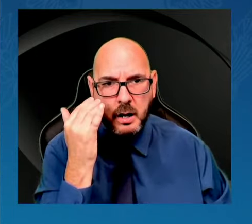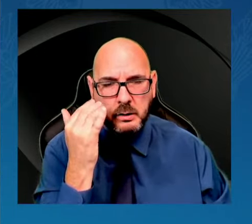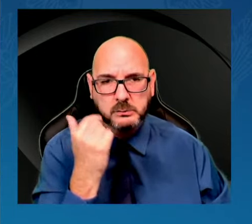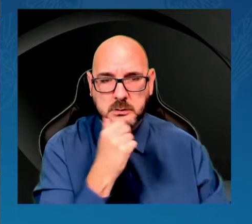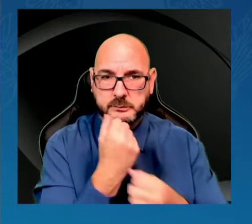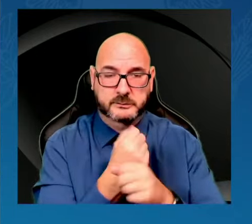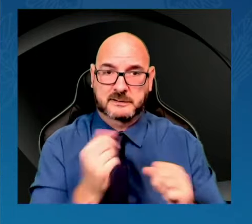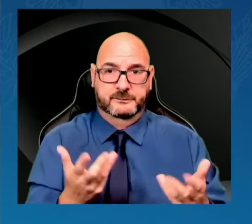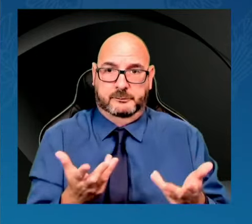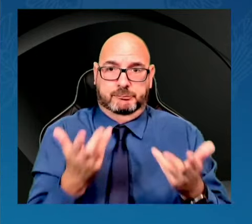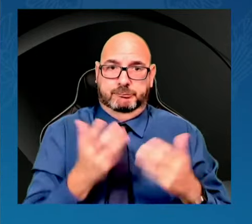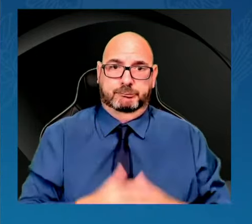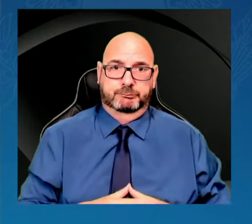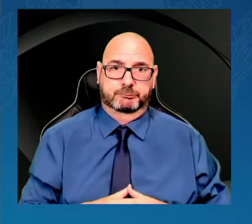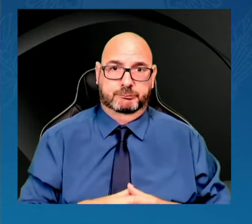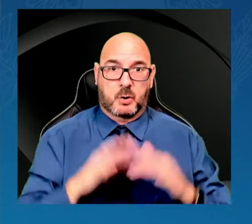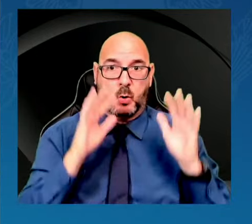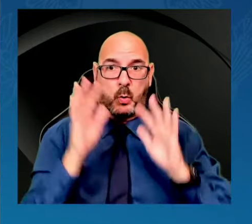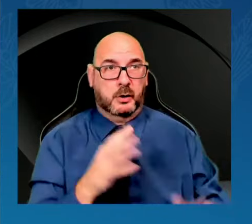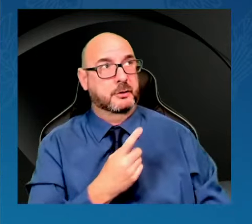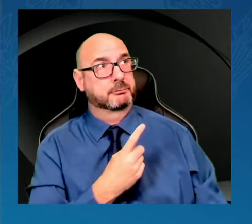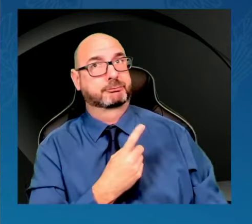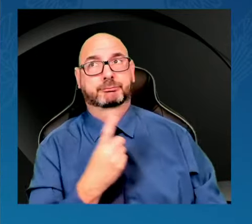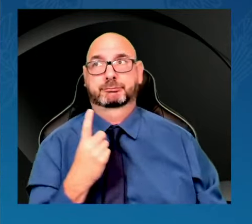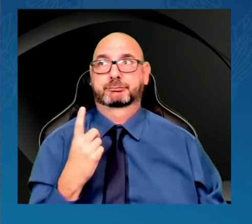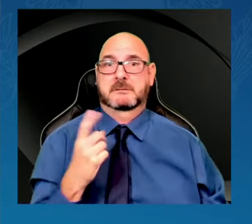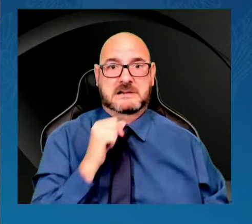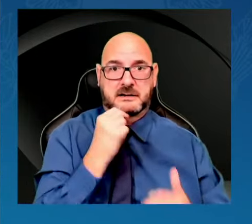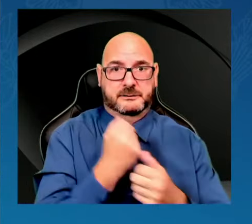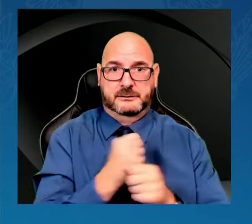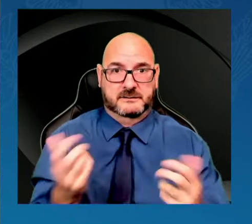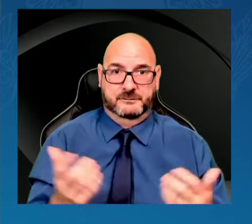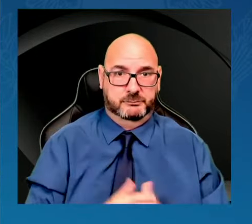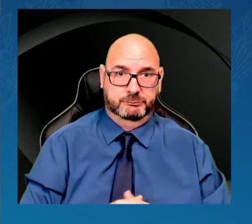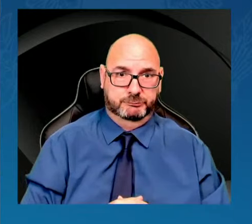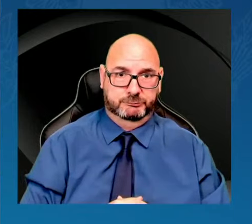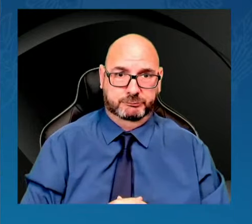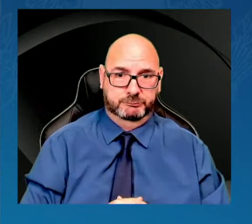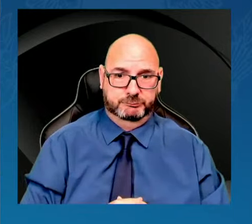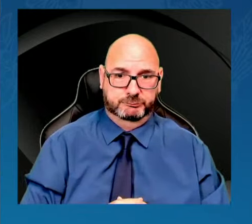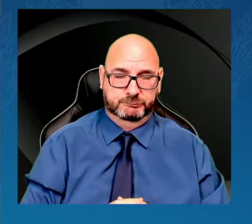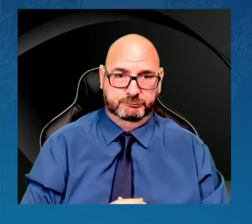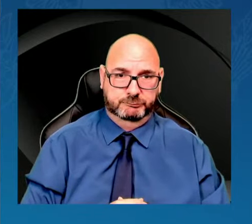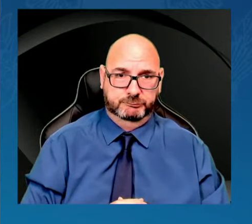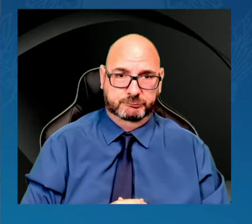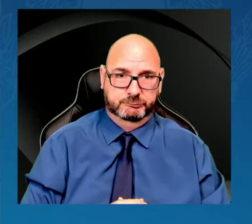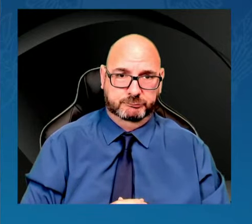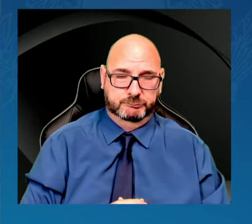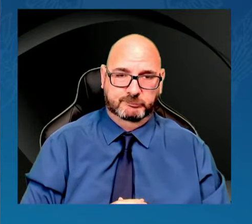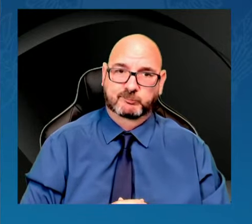And so, you know, it is something the most -- also the most vulnerable communities, who are --